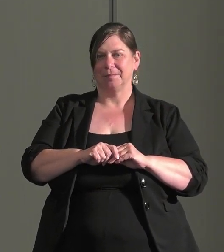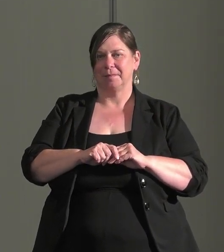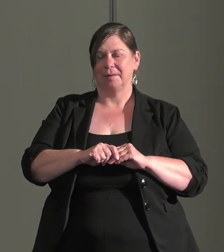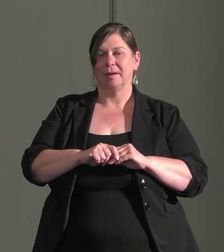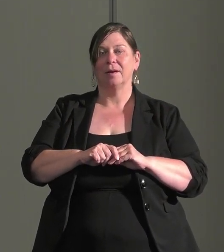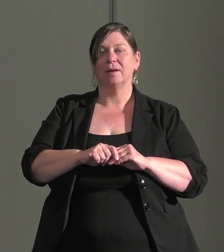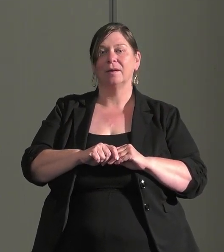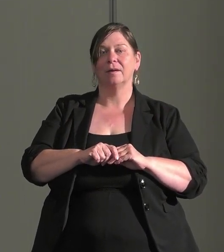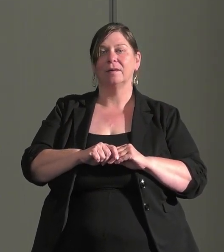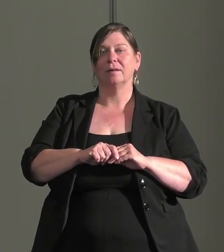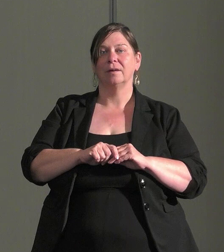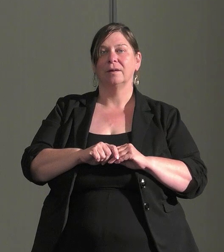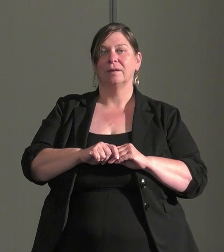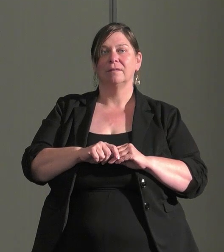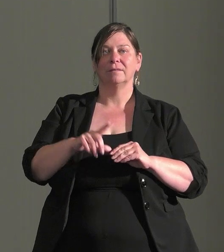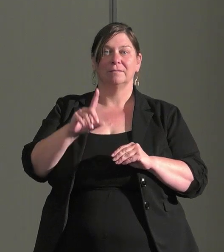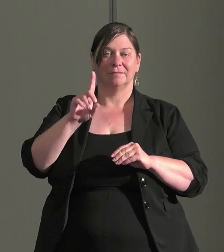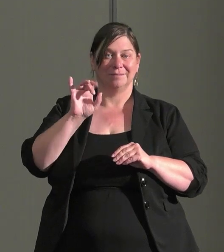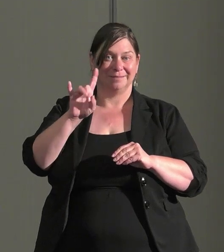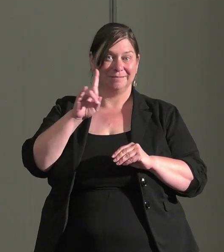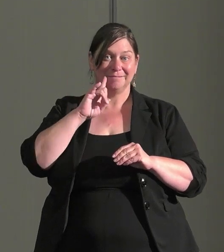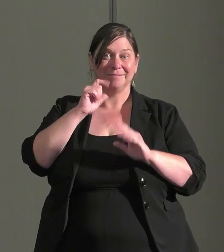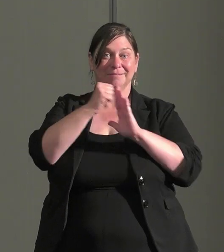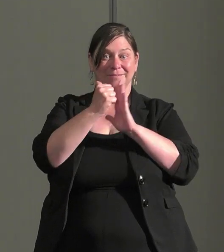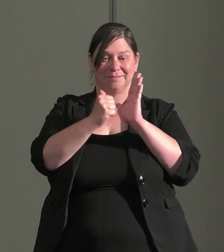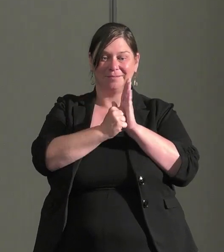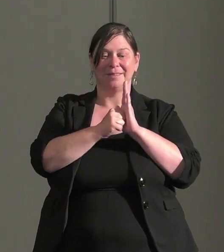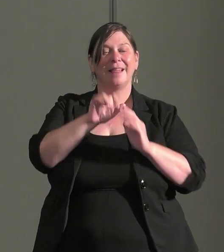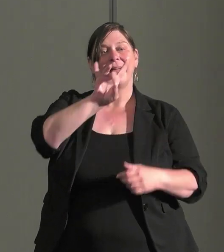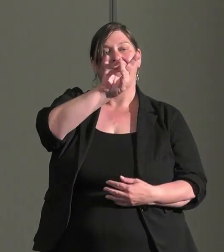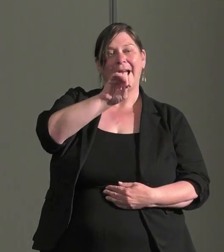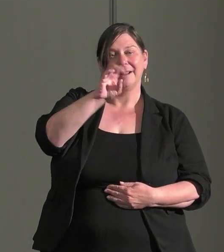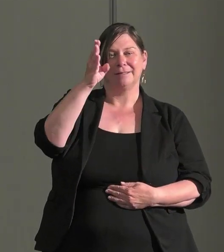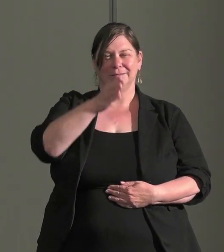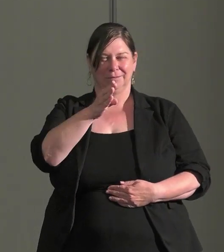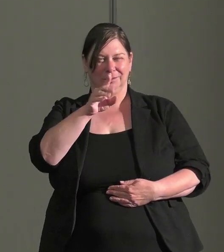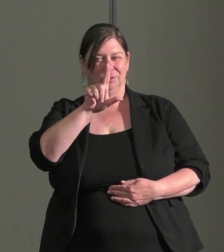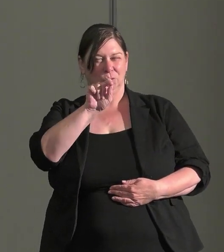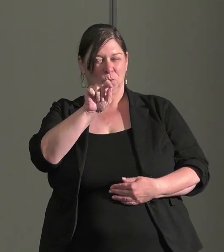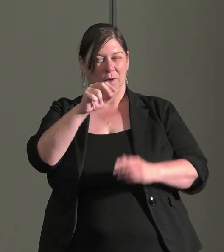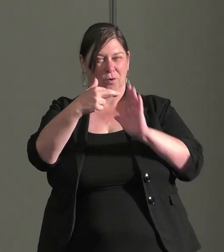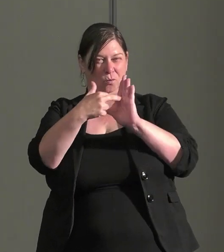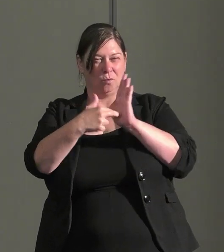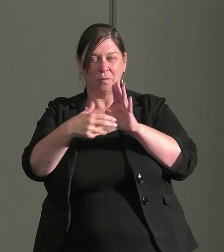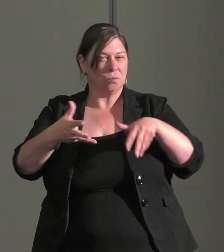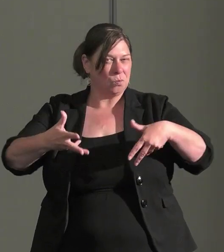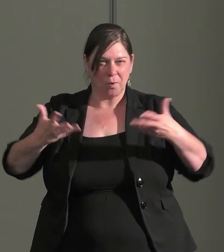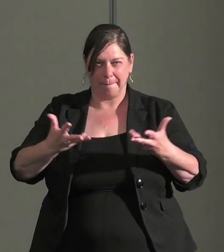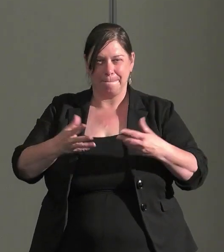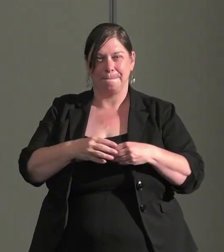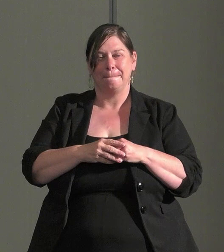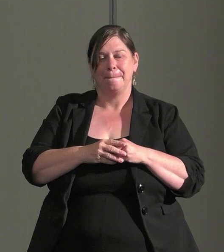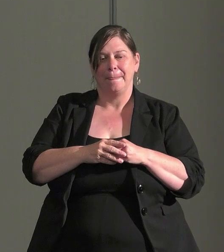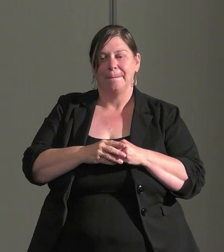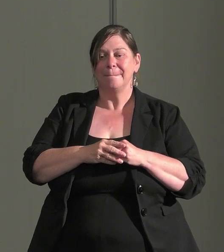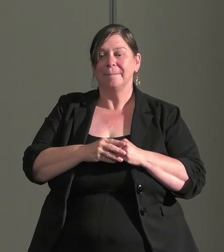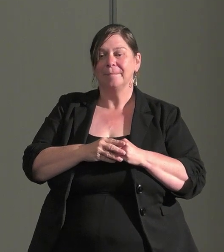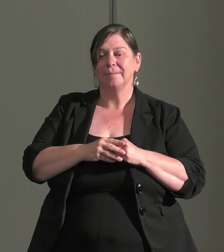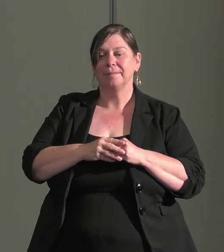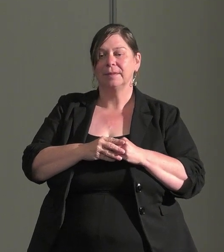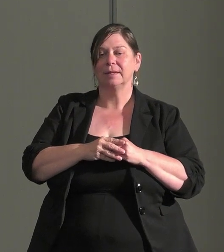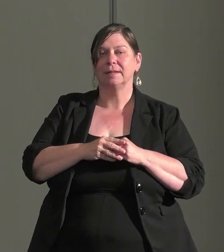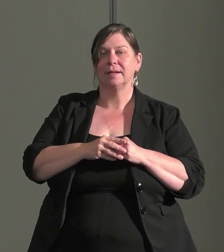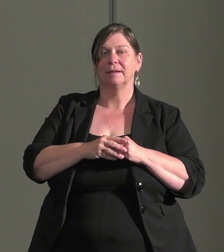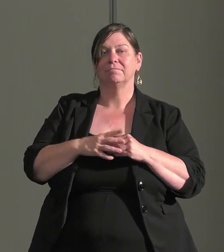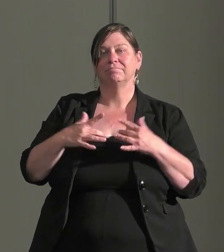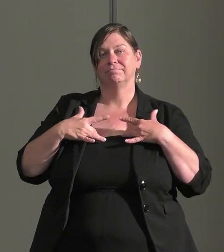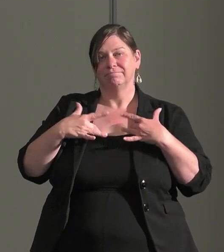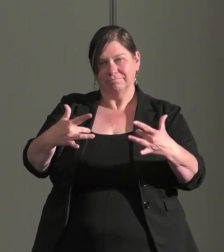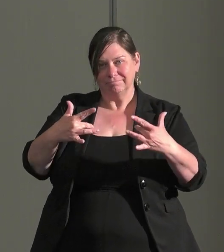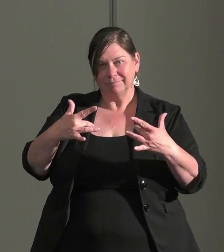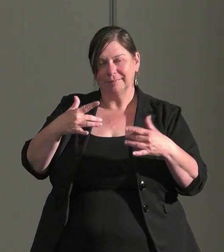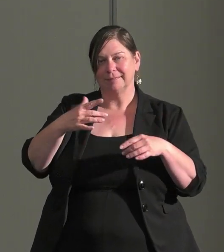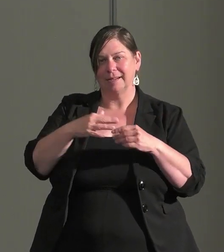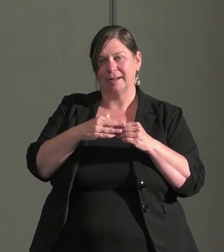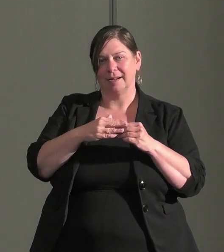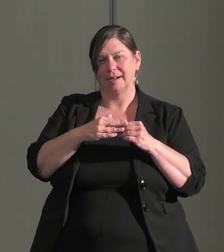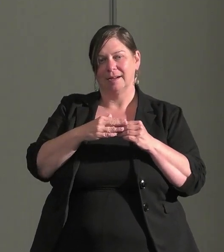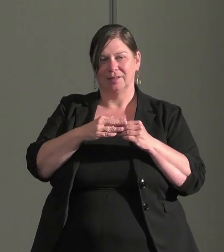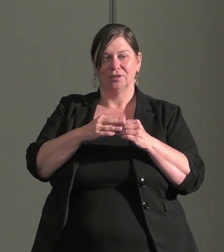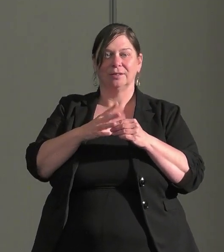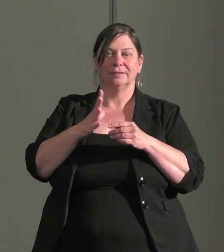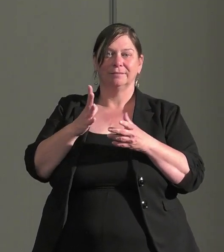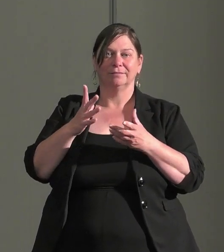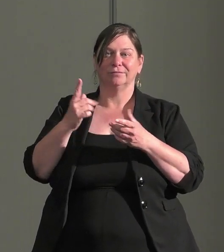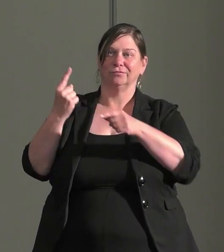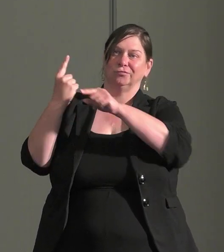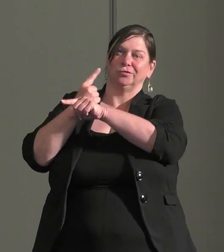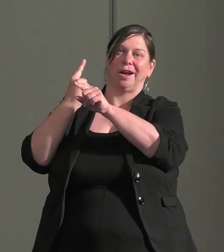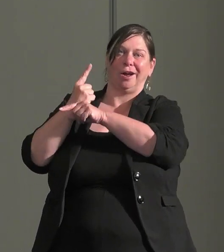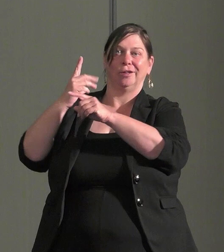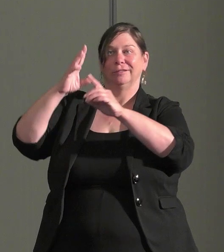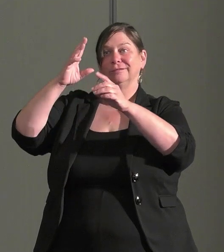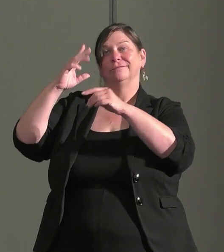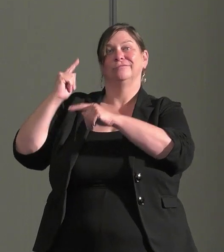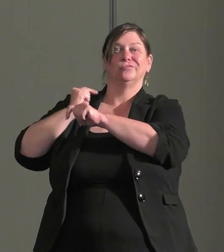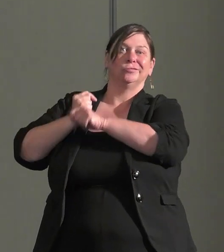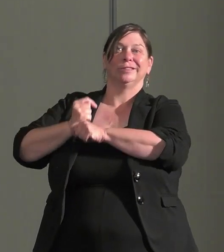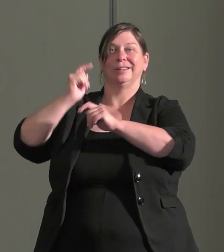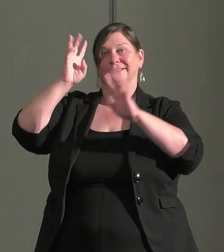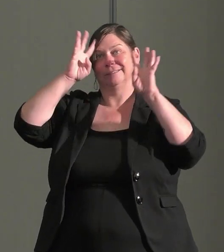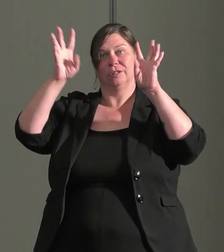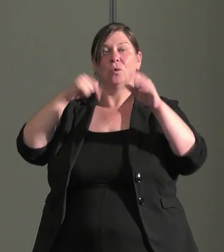we talked about 20/80 rule. This is typically traditional innovation happens we design for 80%